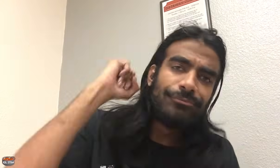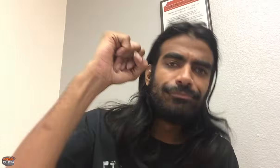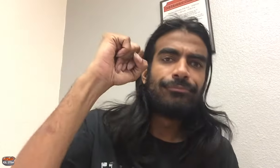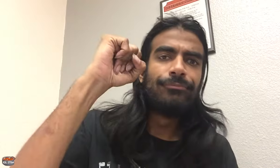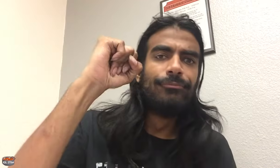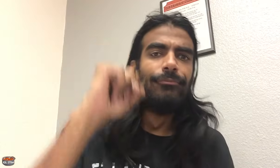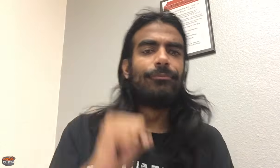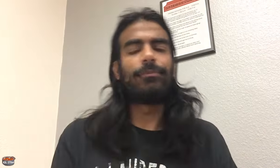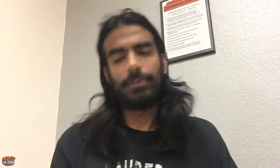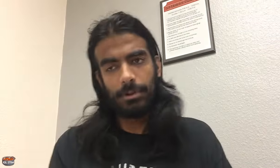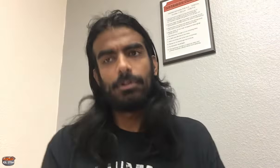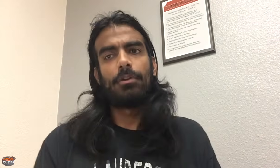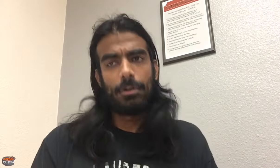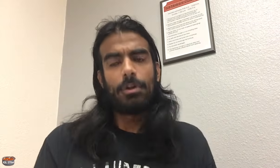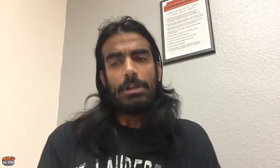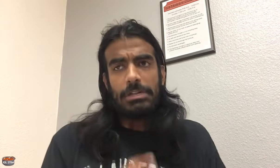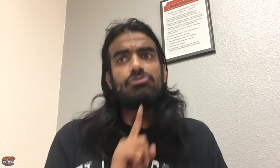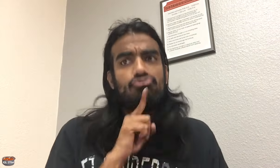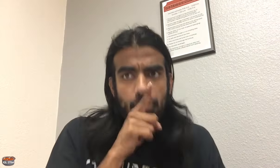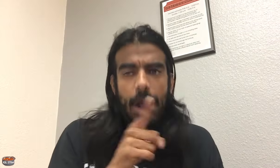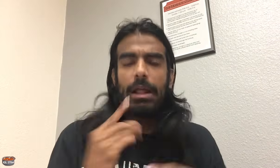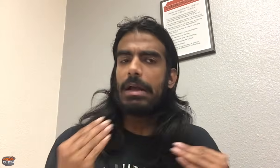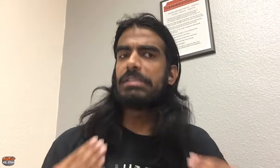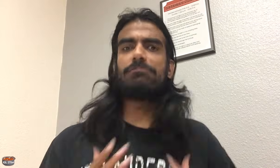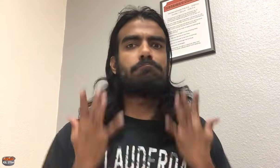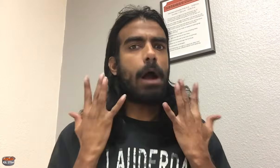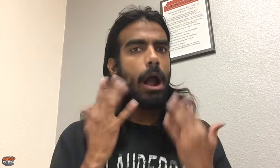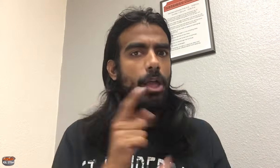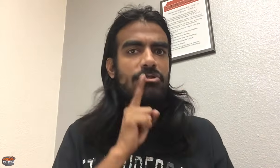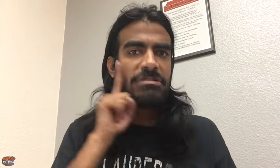and it was amazing news!